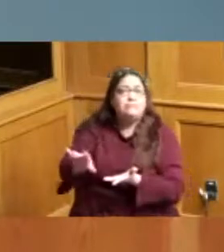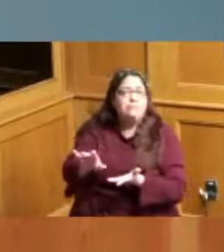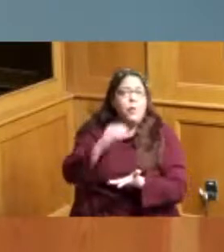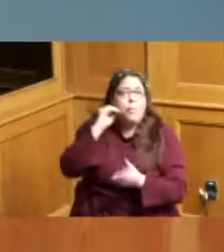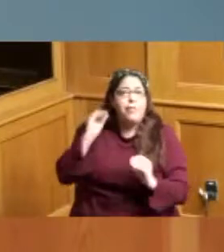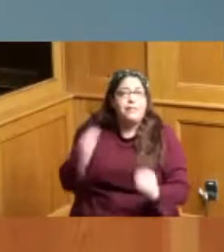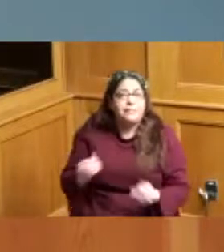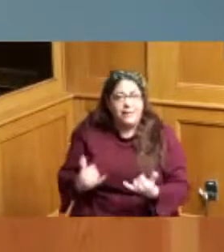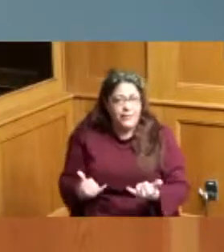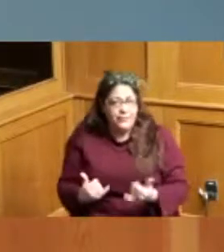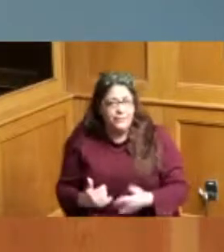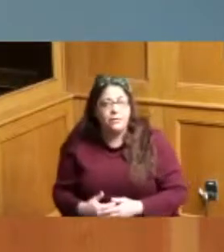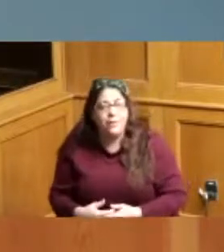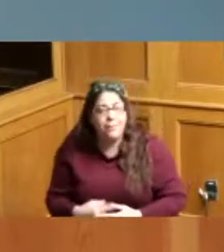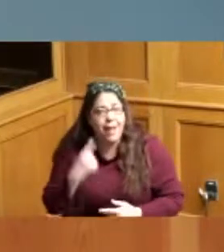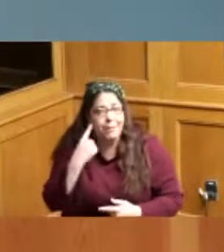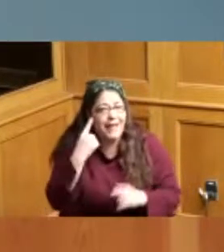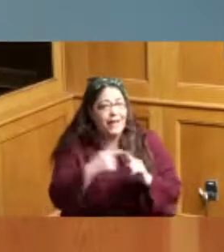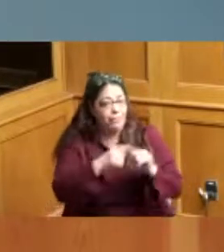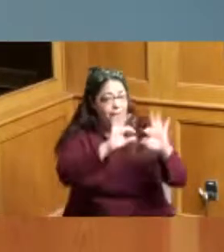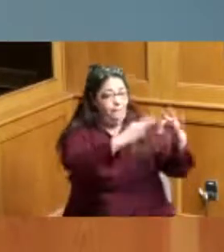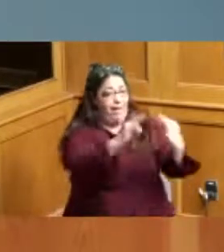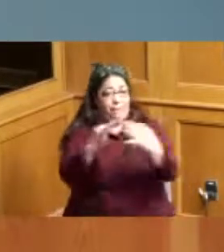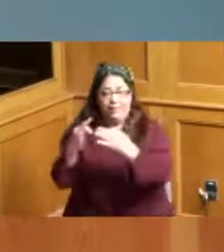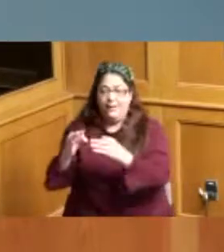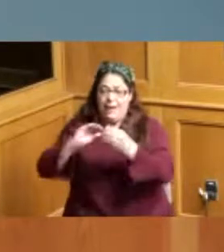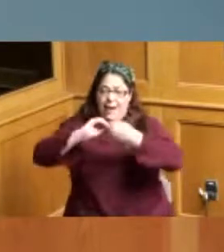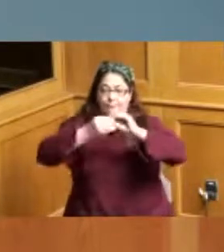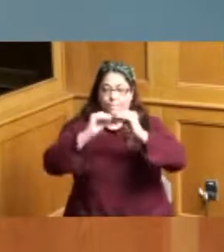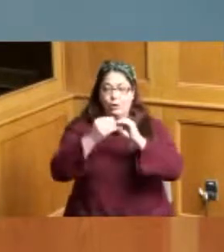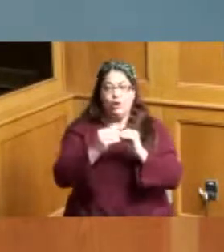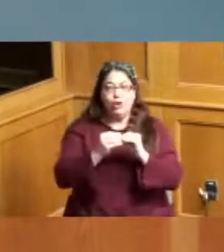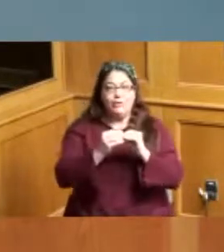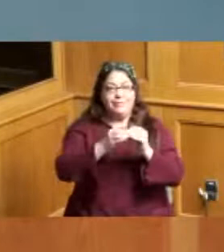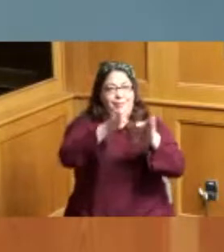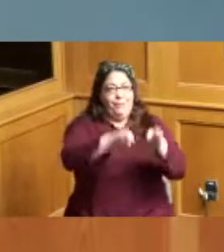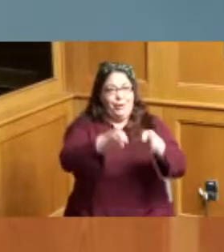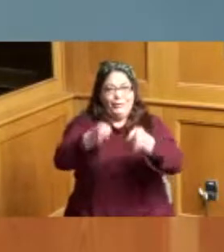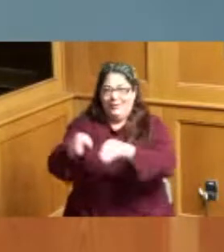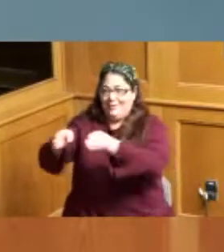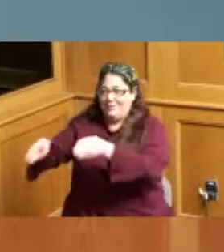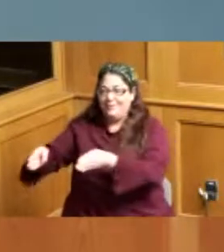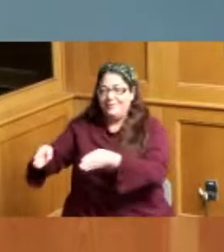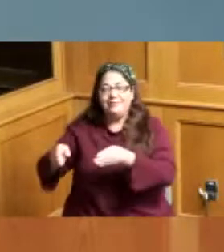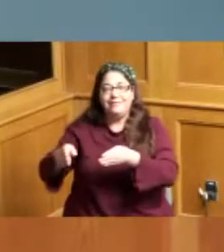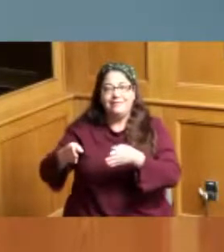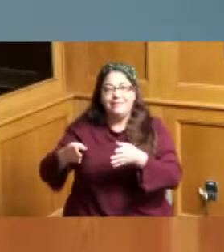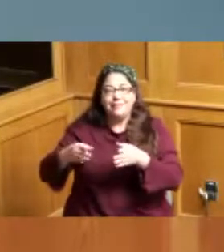about these people numbers are people like Greg was saying and that are not on the street so